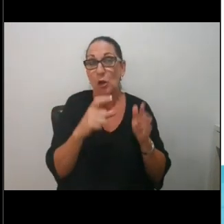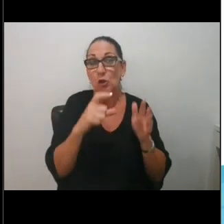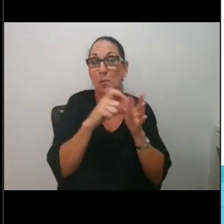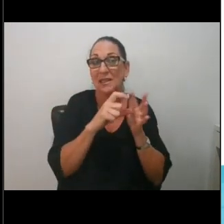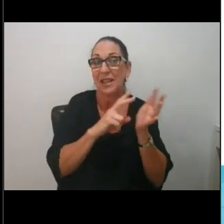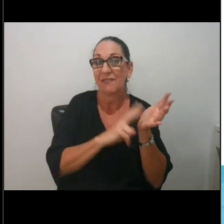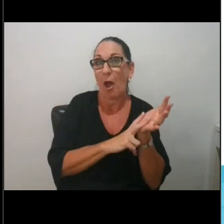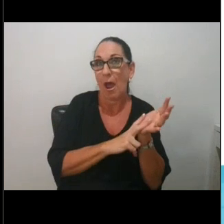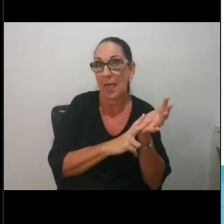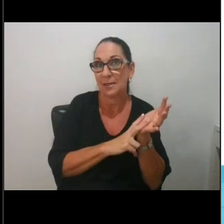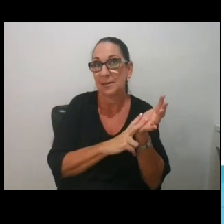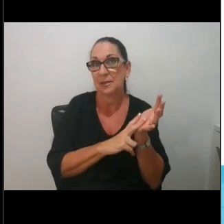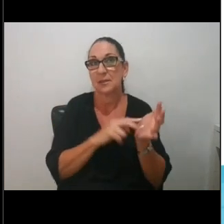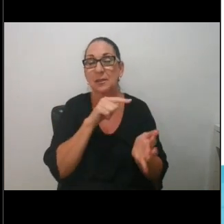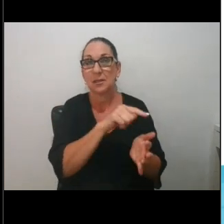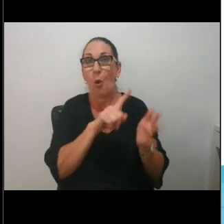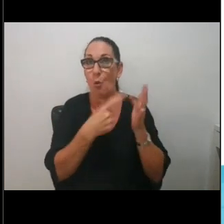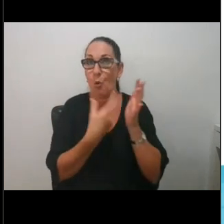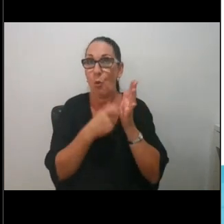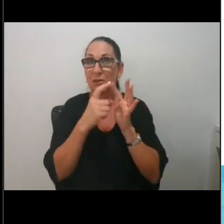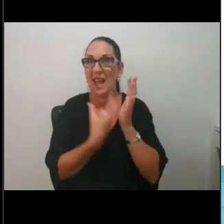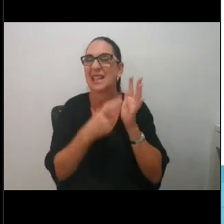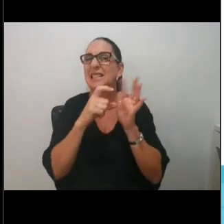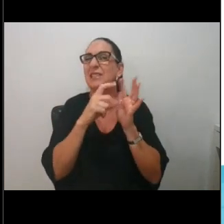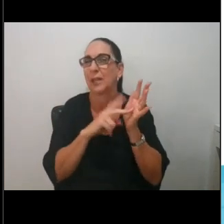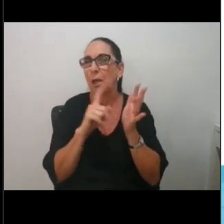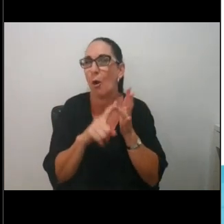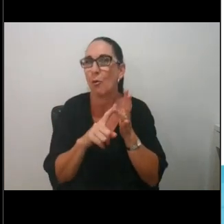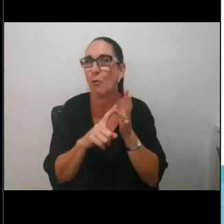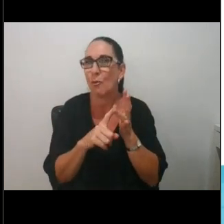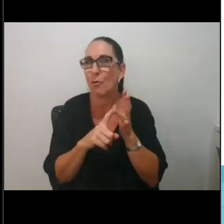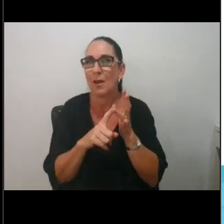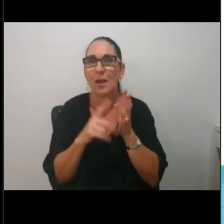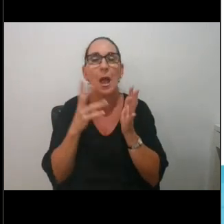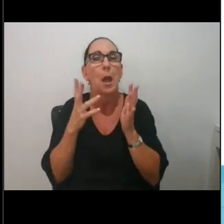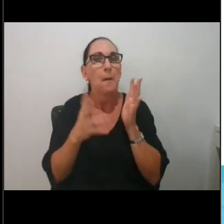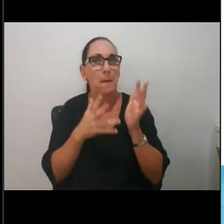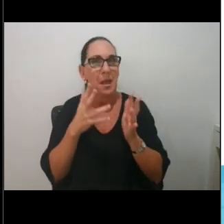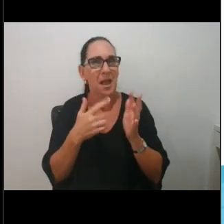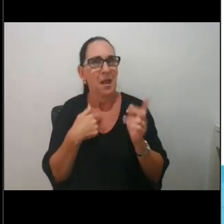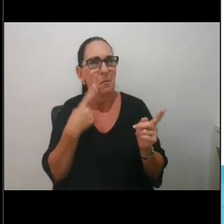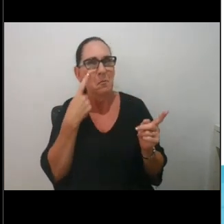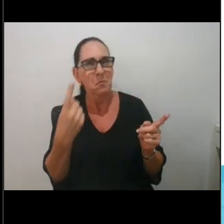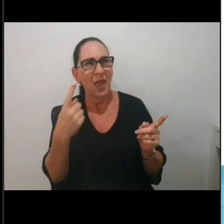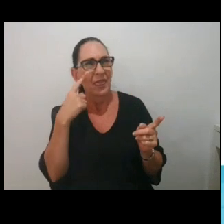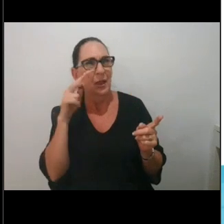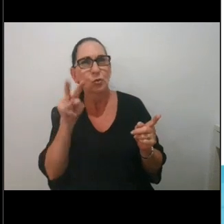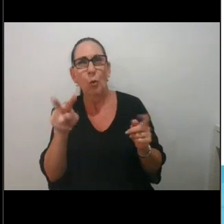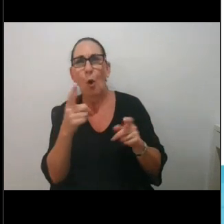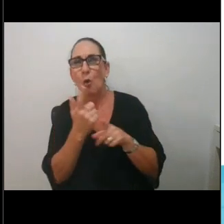it's a domestic violence order and um I I did see there was a comment from somebody before we um we